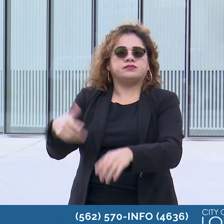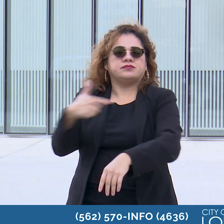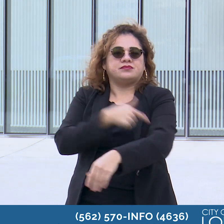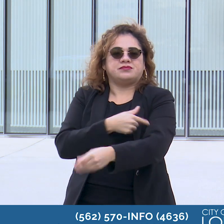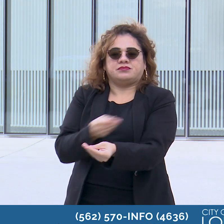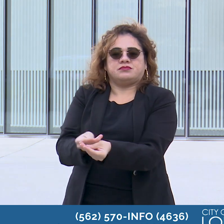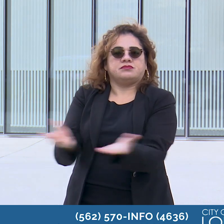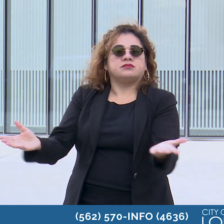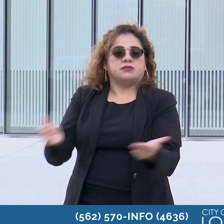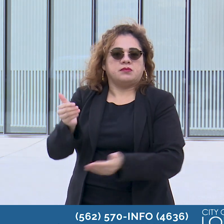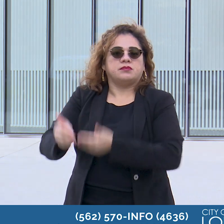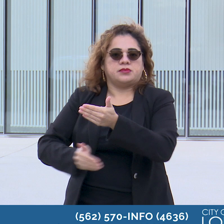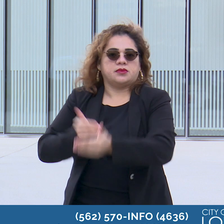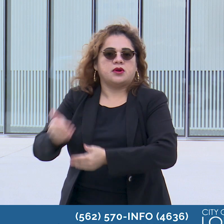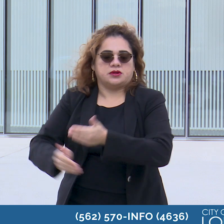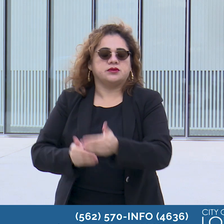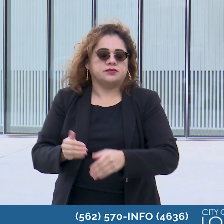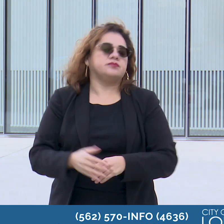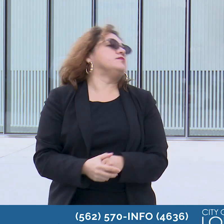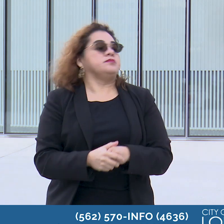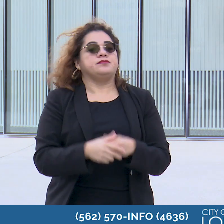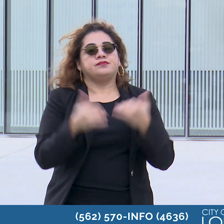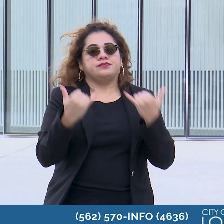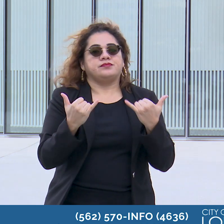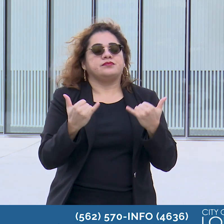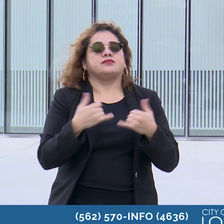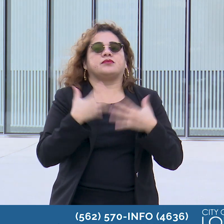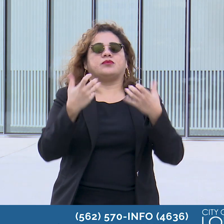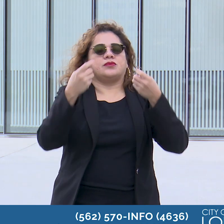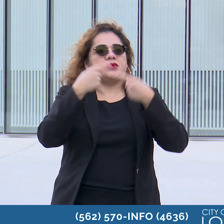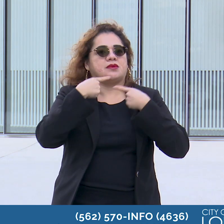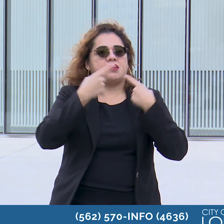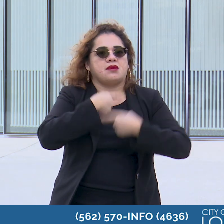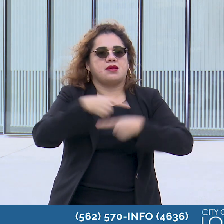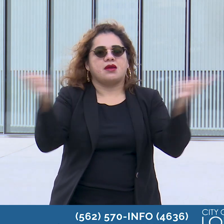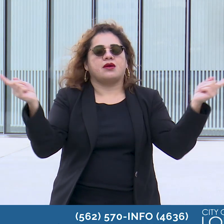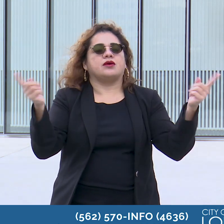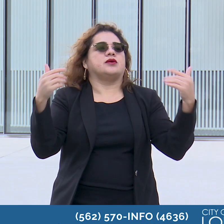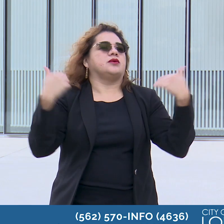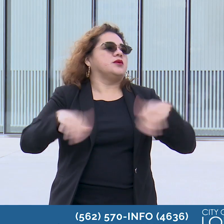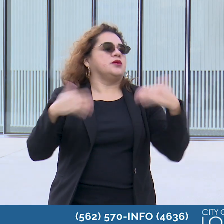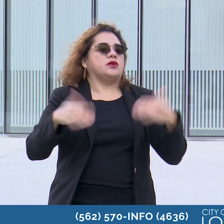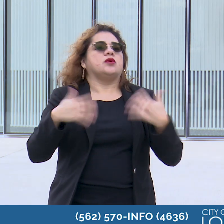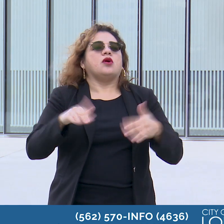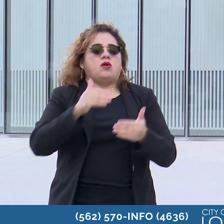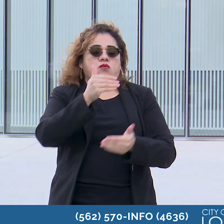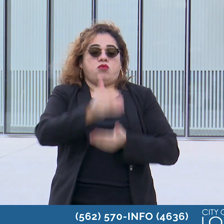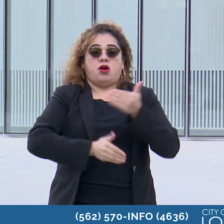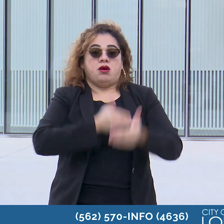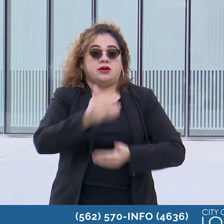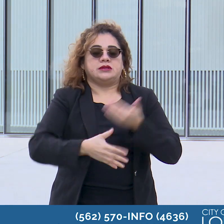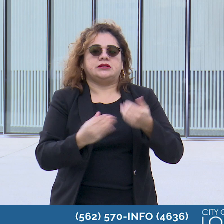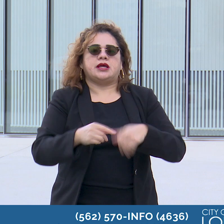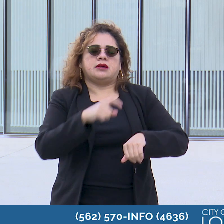I'm also happy to announce today where we are with the process and what the timing actually looks like.